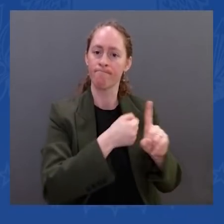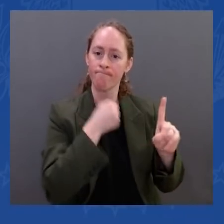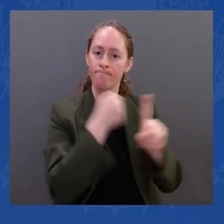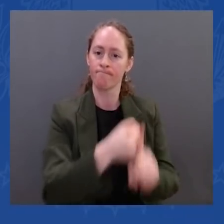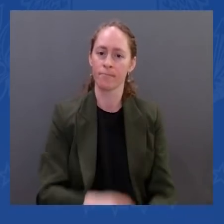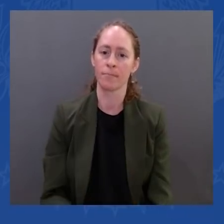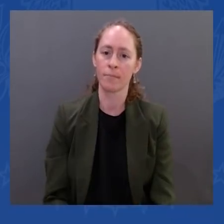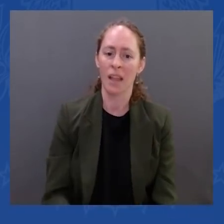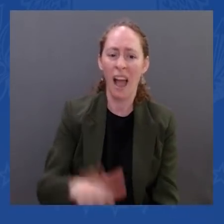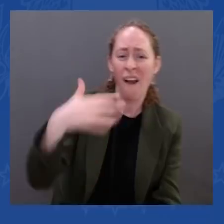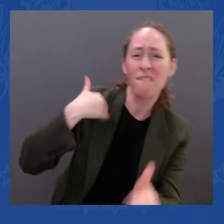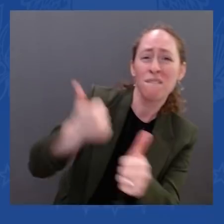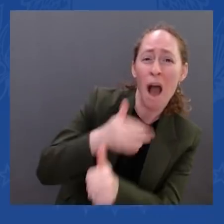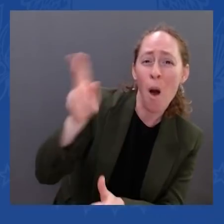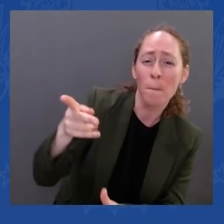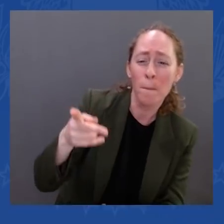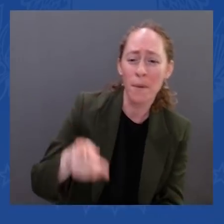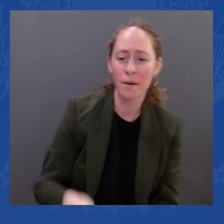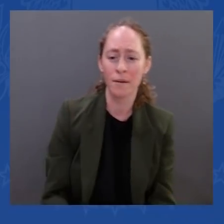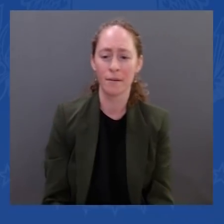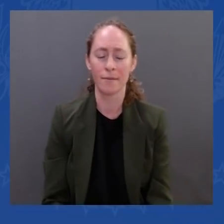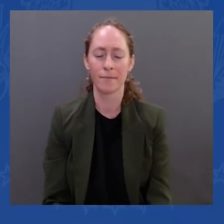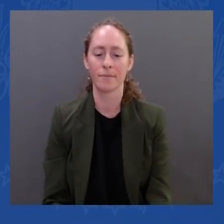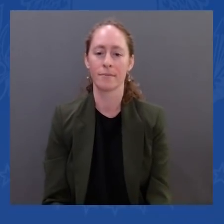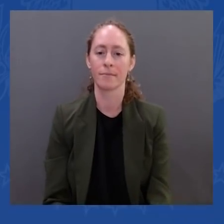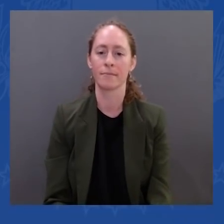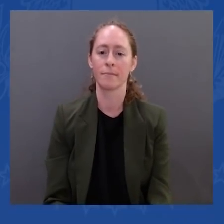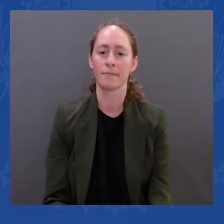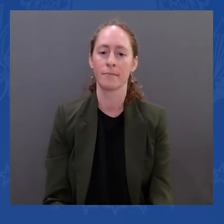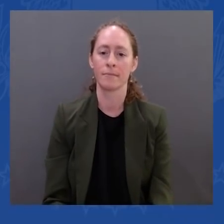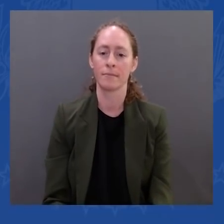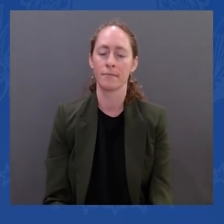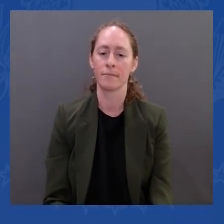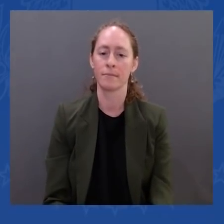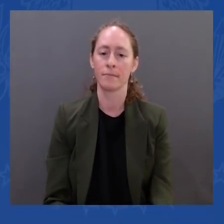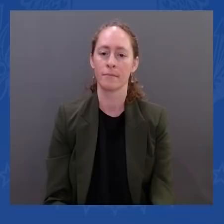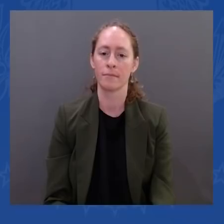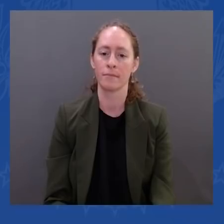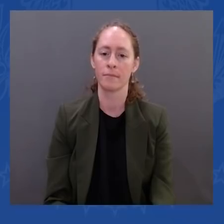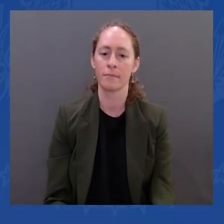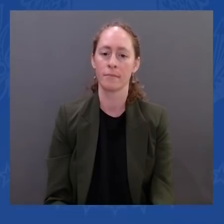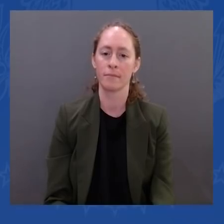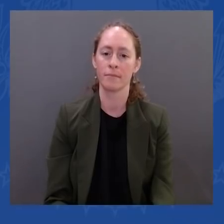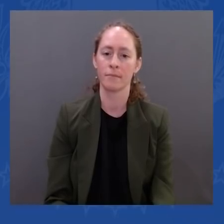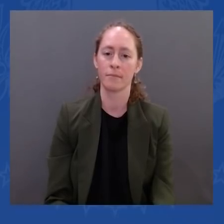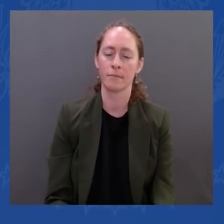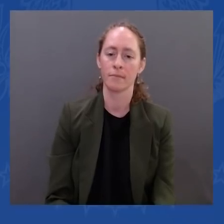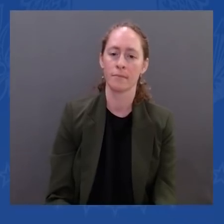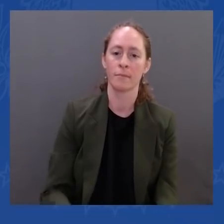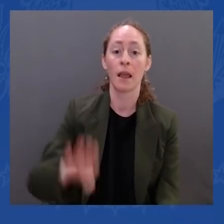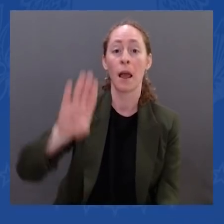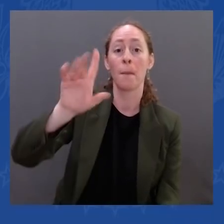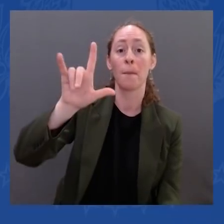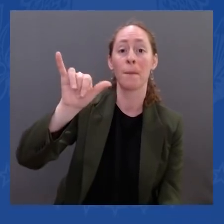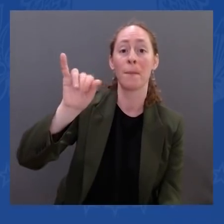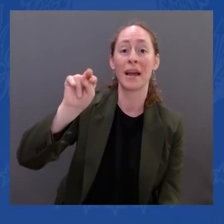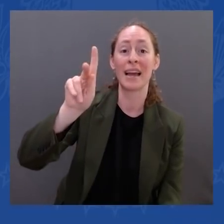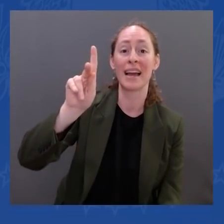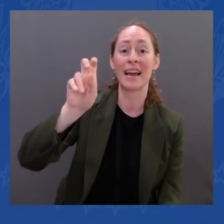on Chinese imports impose more harm on consumers and businesses, and aren't very strategic.